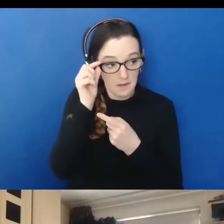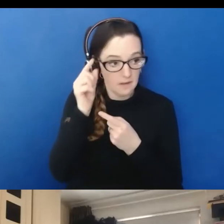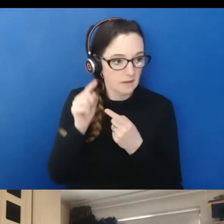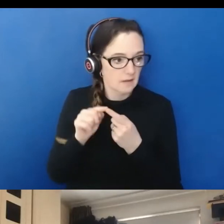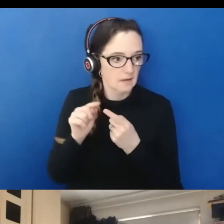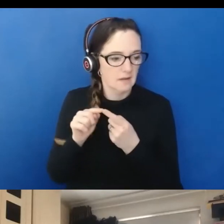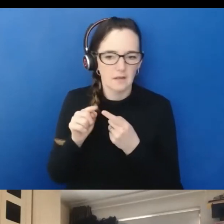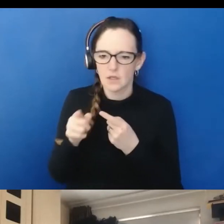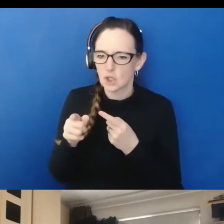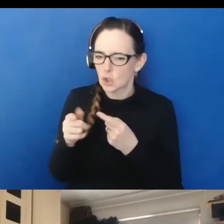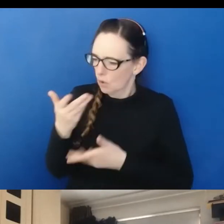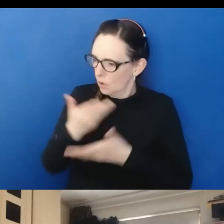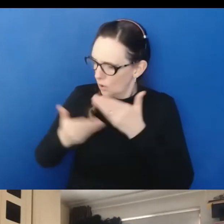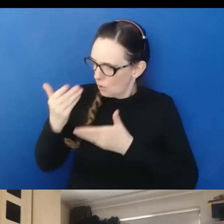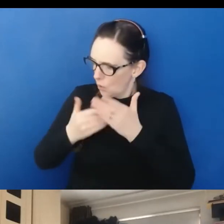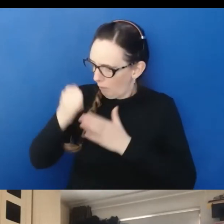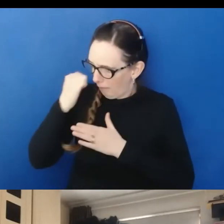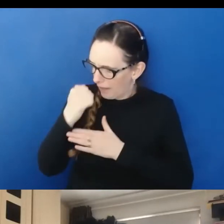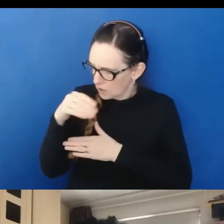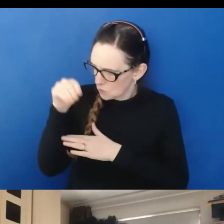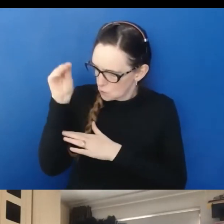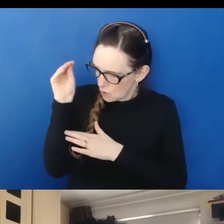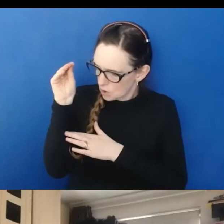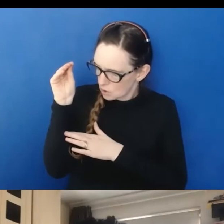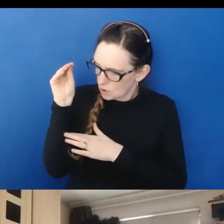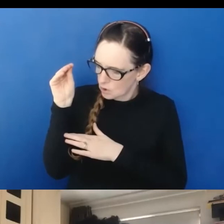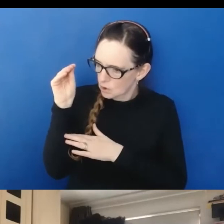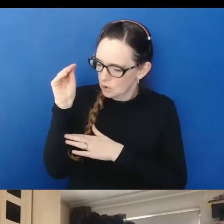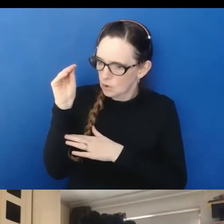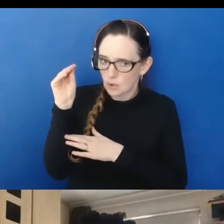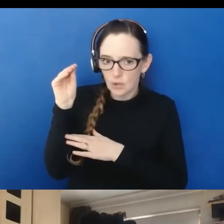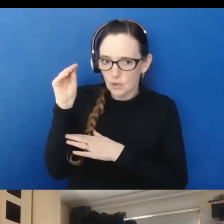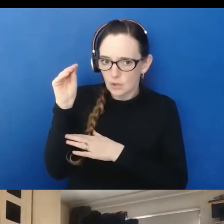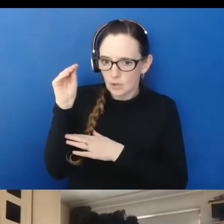you talk about Black Swan that you really are quite intertwined